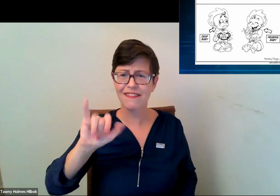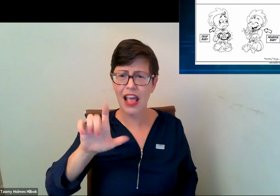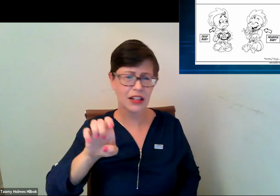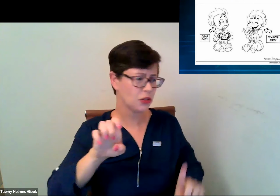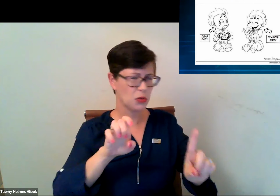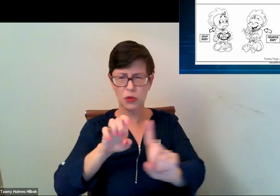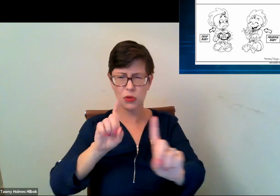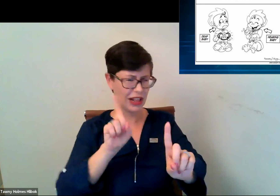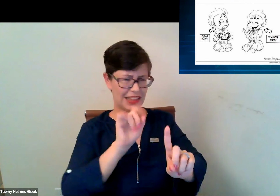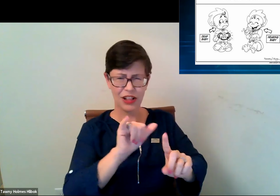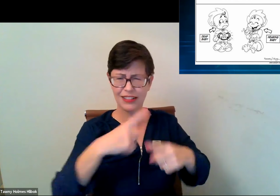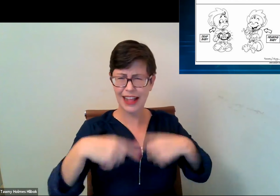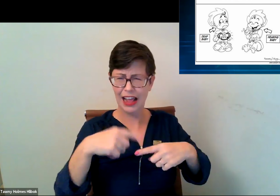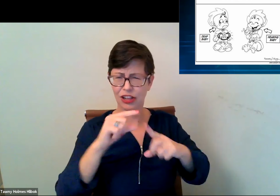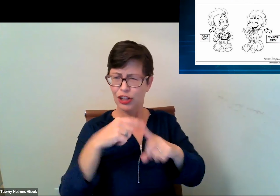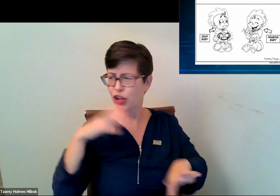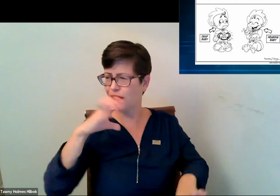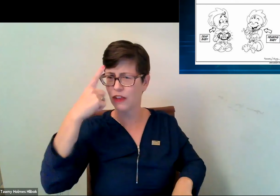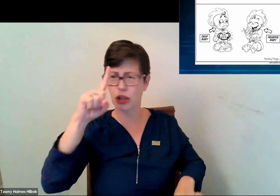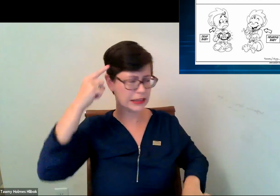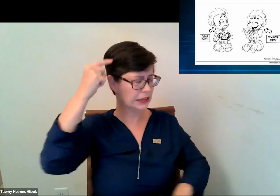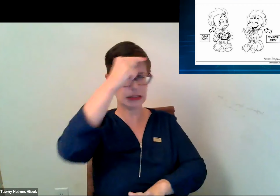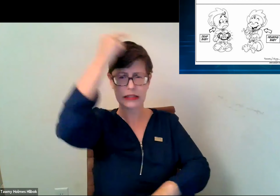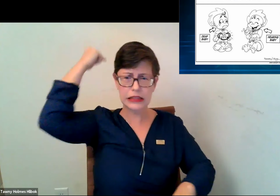w hard to figure out where did I put that file in my brain.